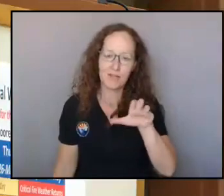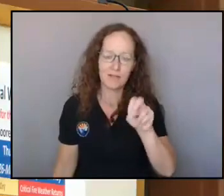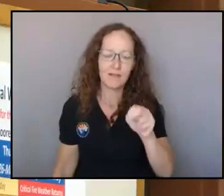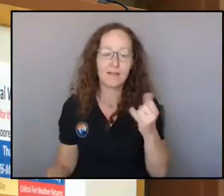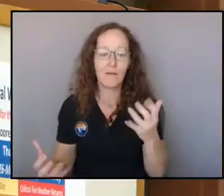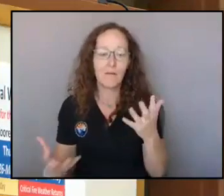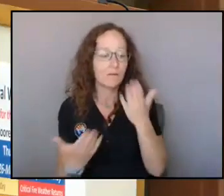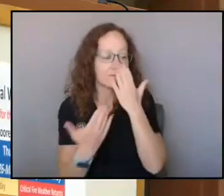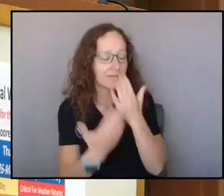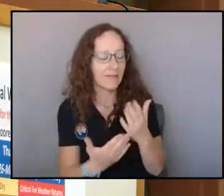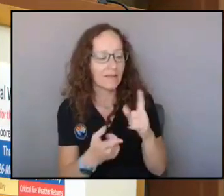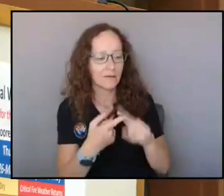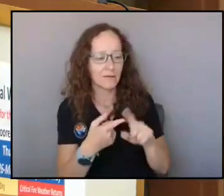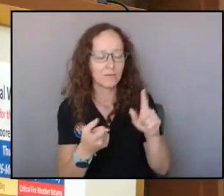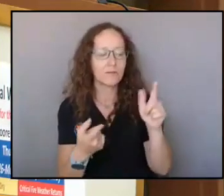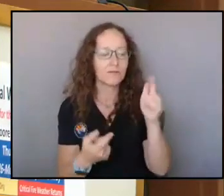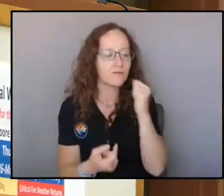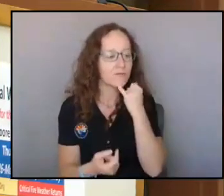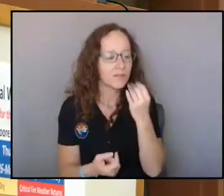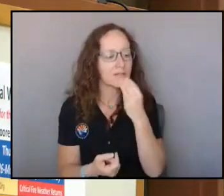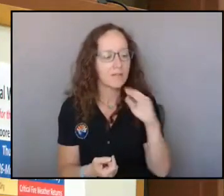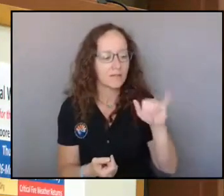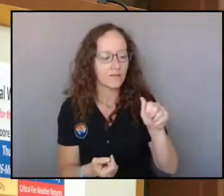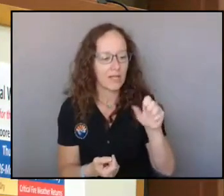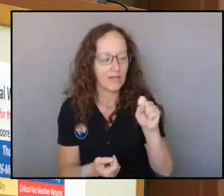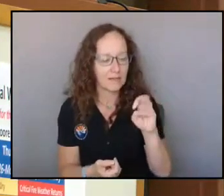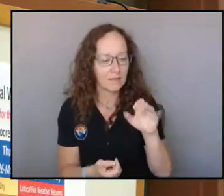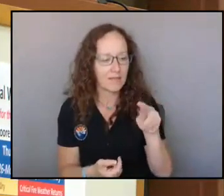I KNOW THERE'S A LOT OF APPRECIATION FOR THAT, AND THEY